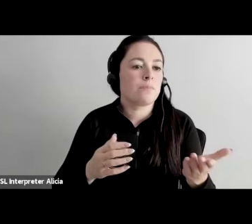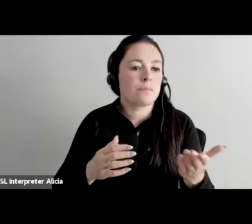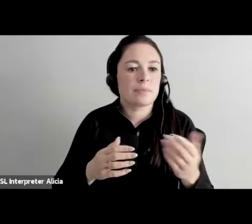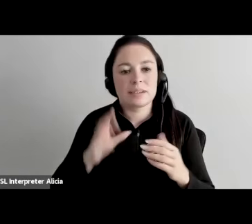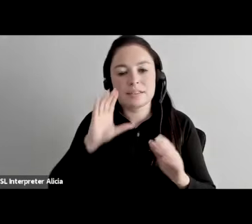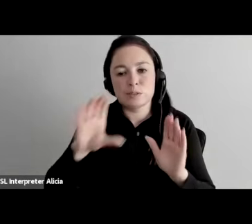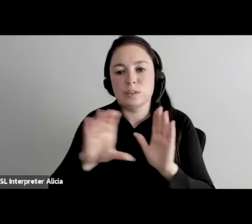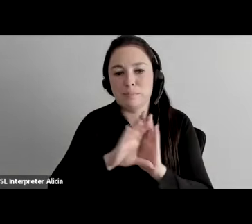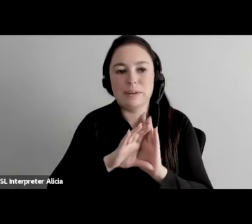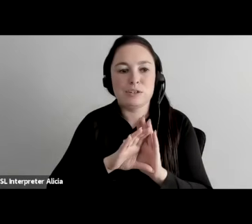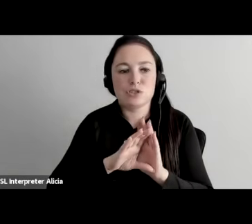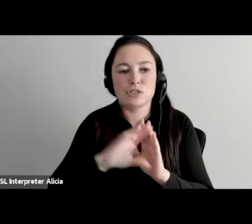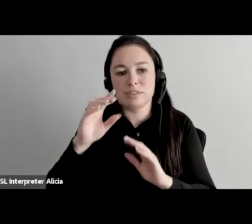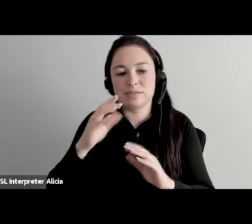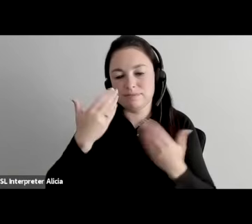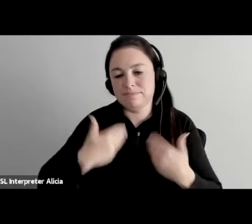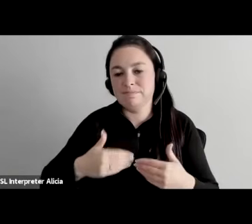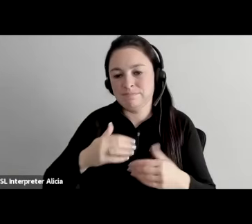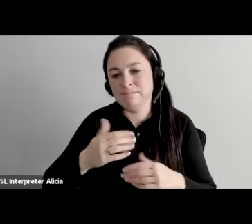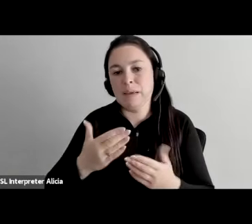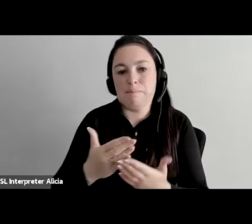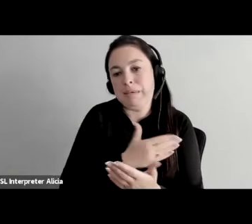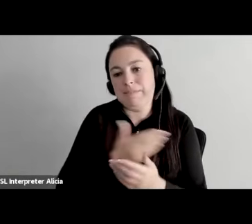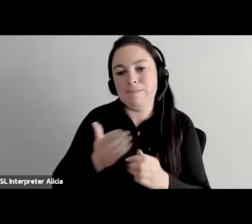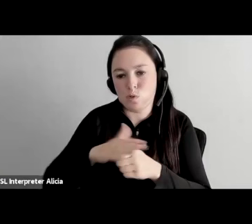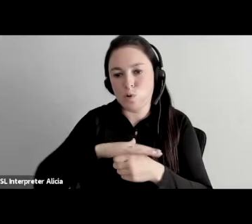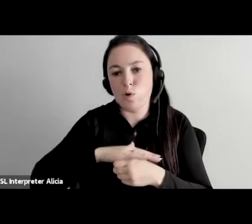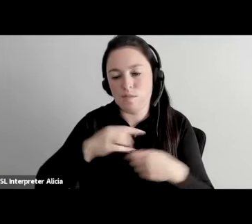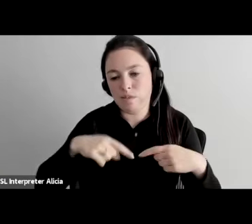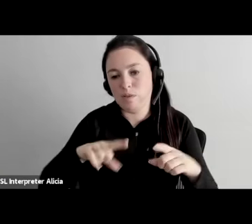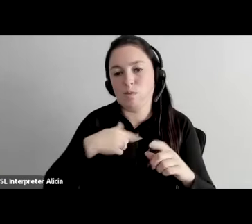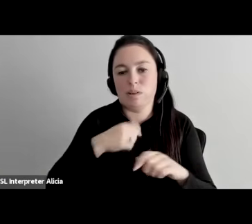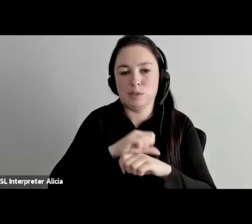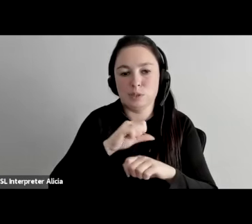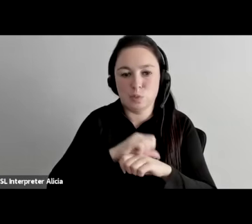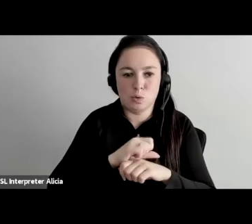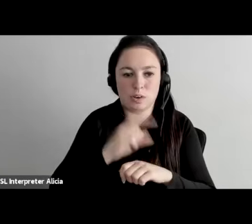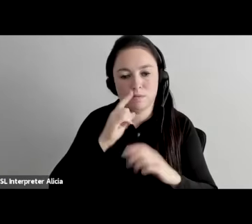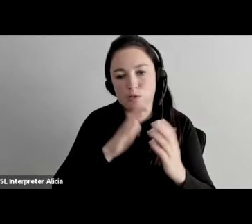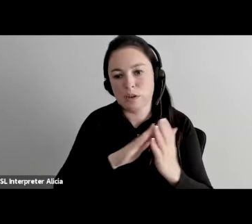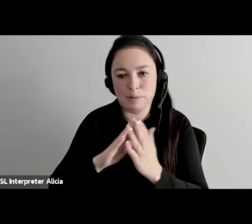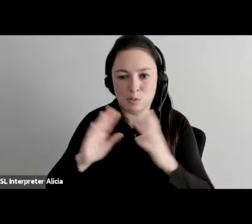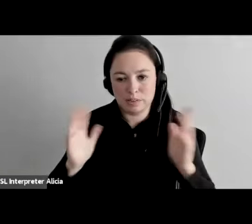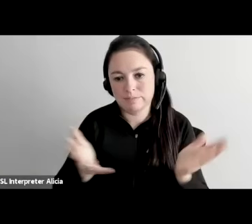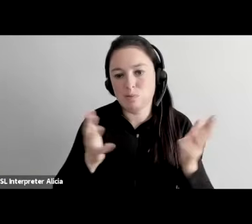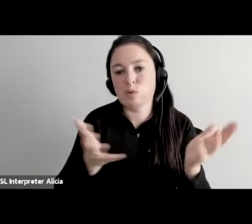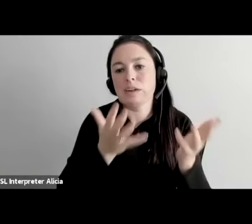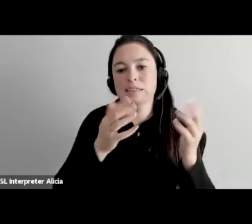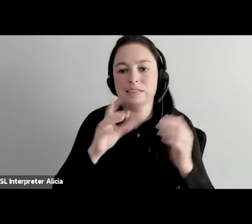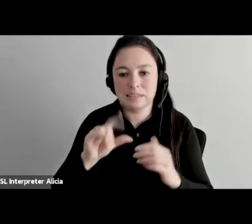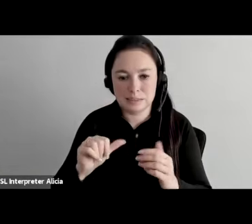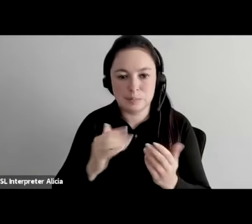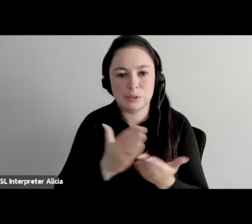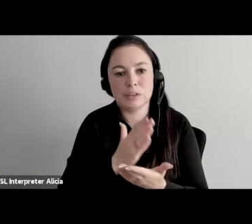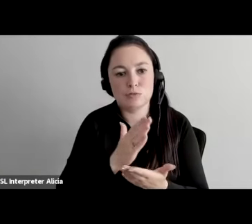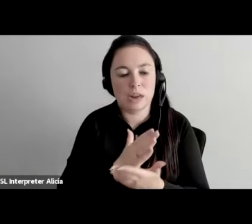pre-COVID while I was working within disability rights and community organizing. I'm wearing a light-colored knitted top, my long, dark